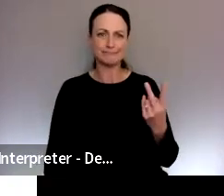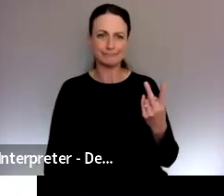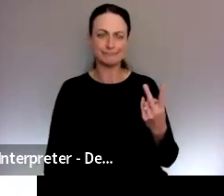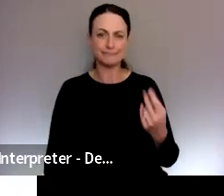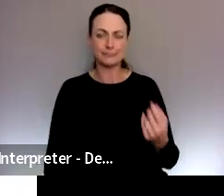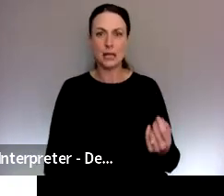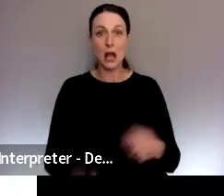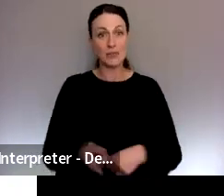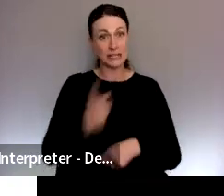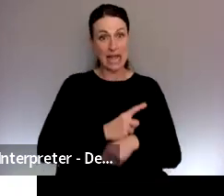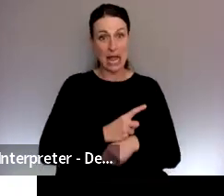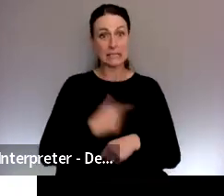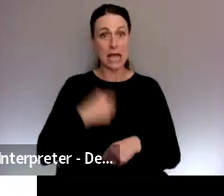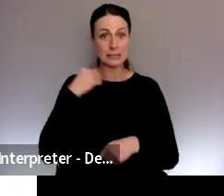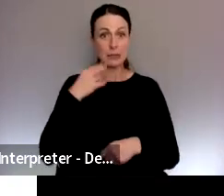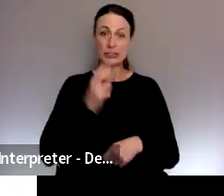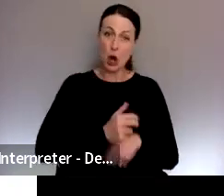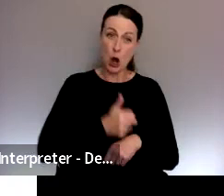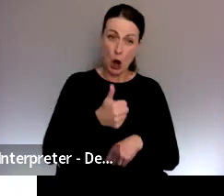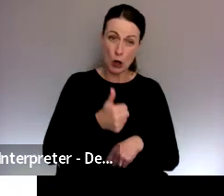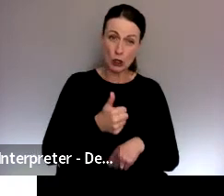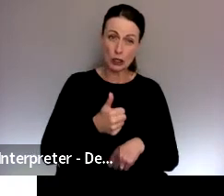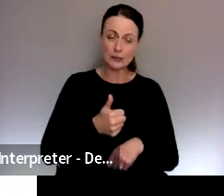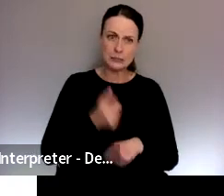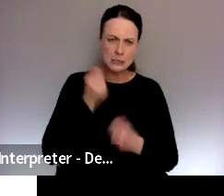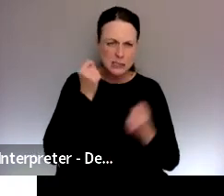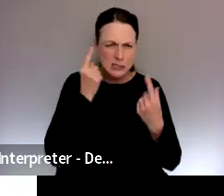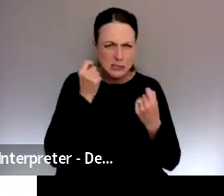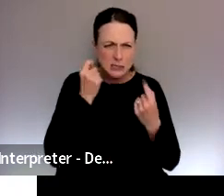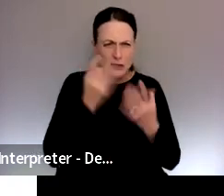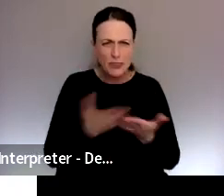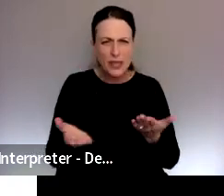On the days that I have a harder time comprehending things,